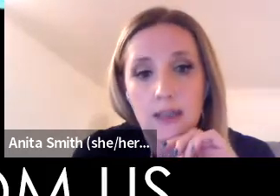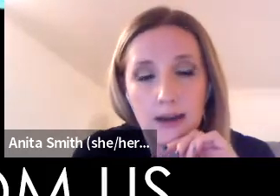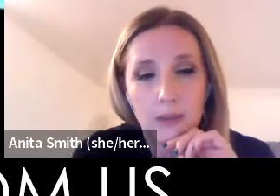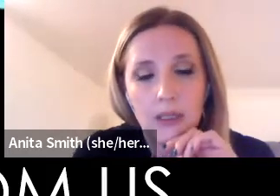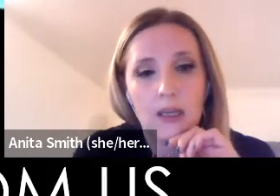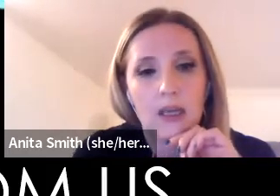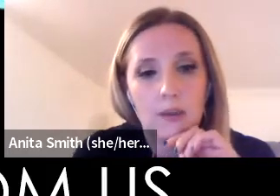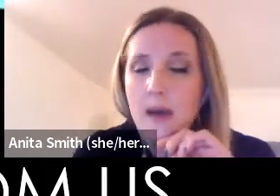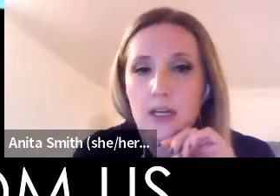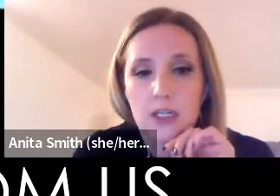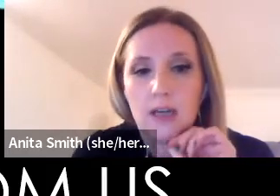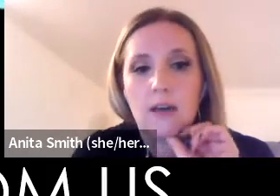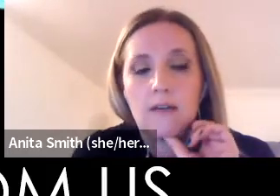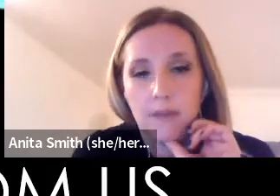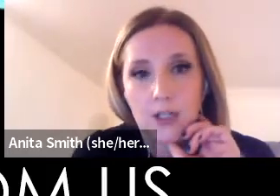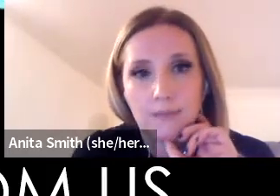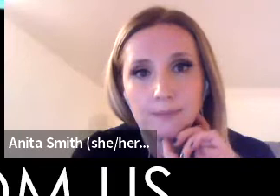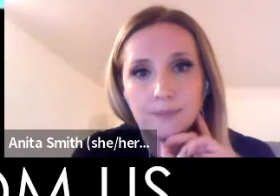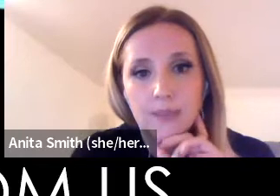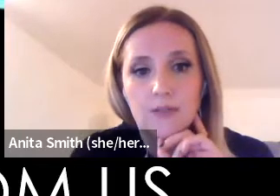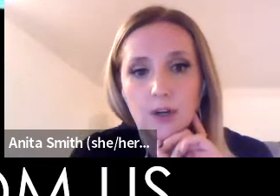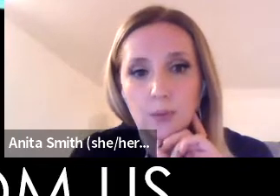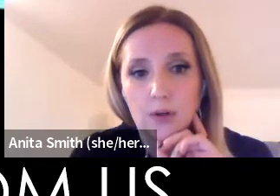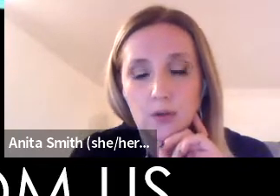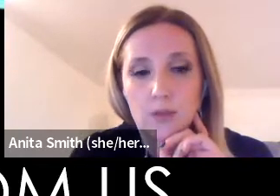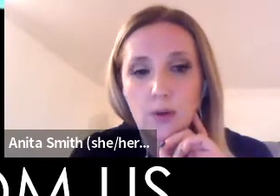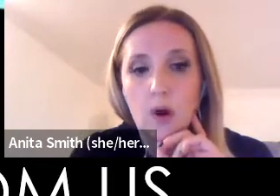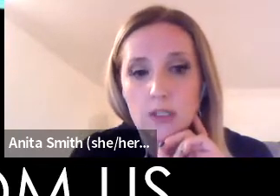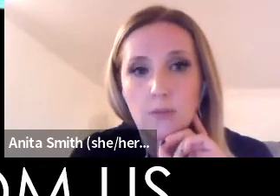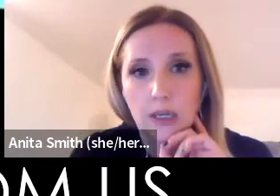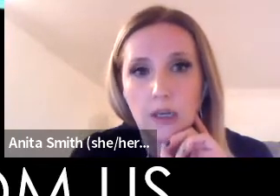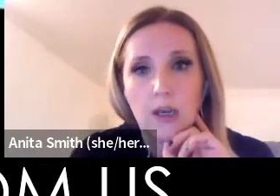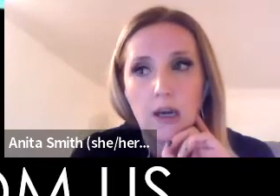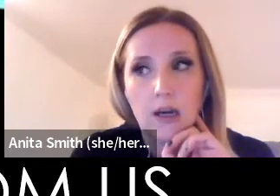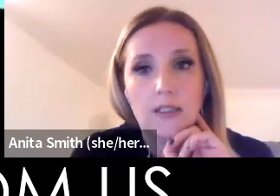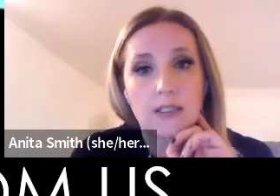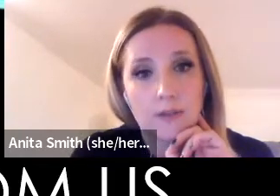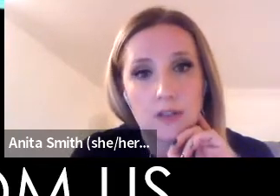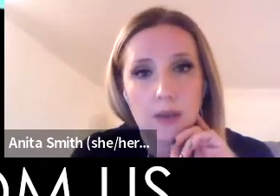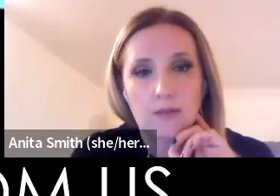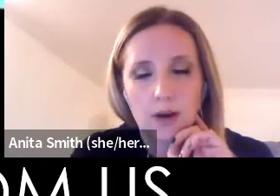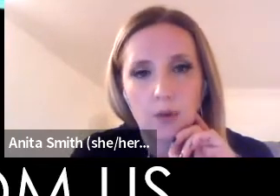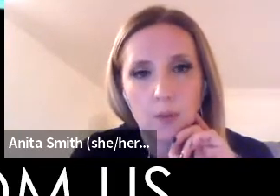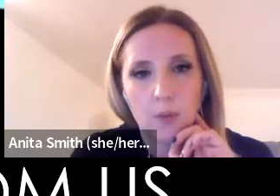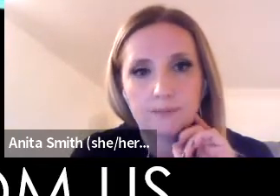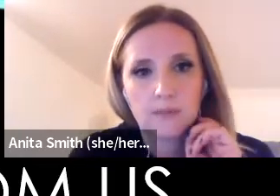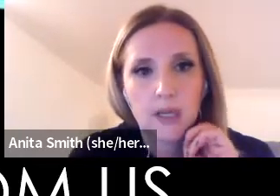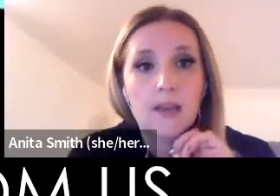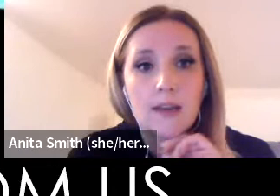in a timely and compassionate fashion. That's very important to us. We want to be a safer space for everyone.